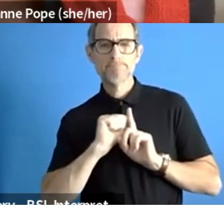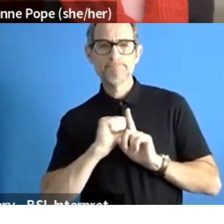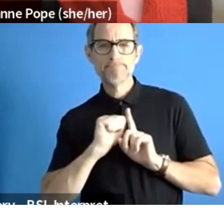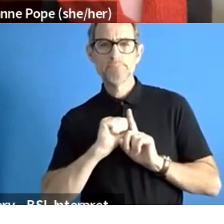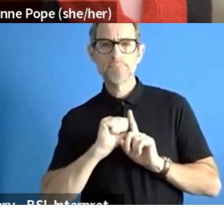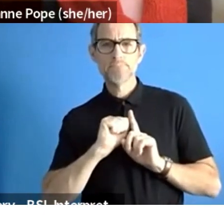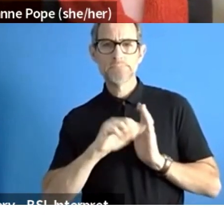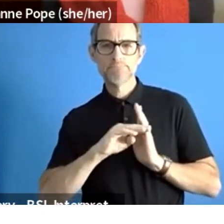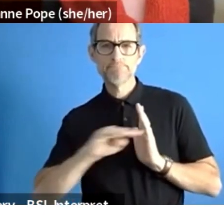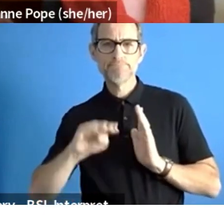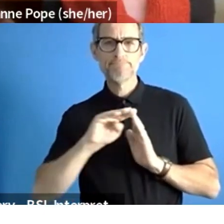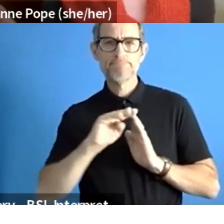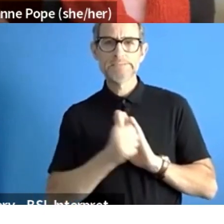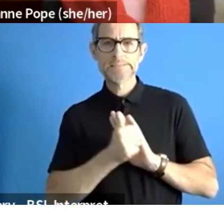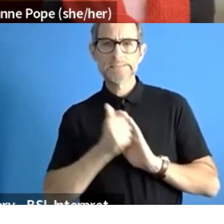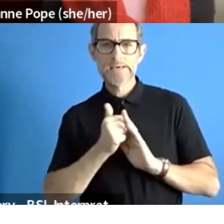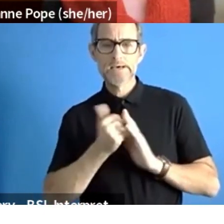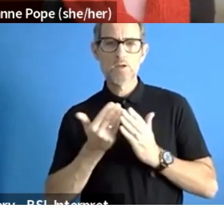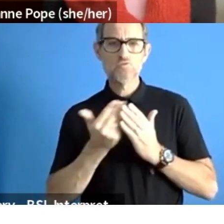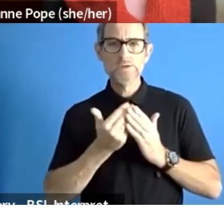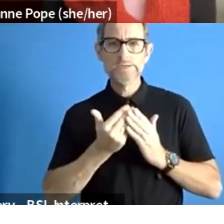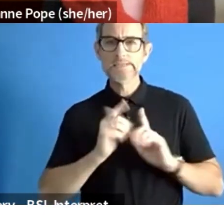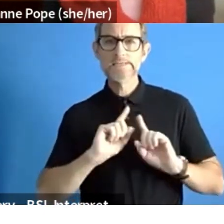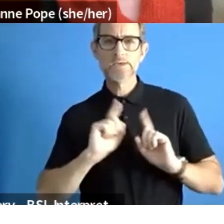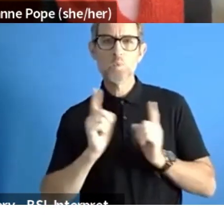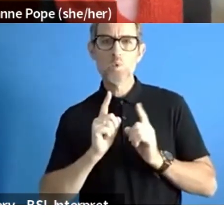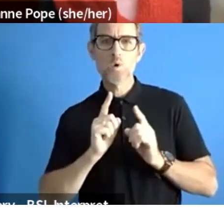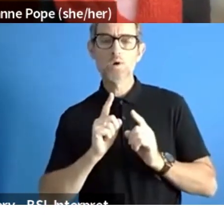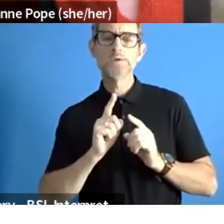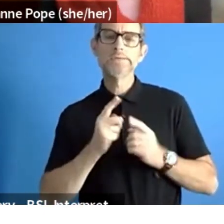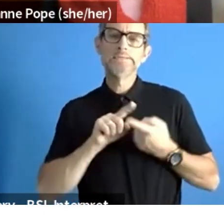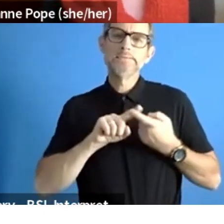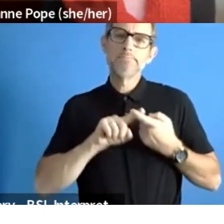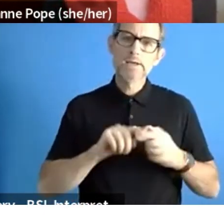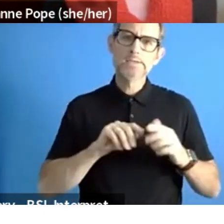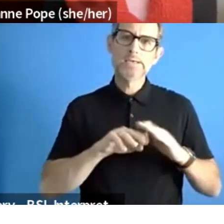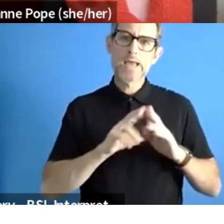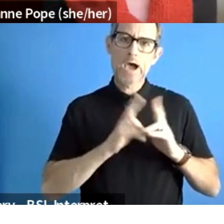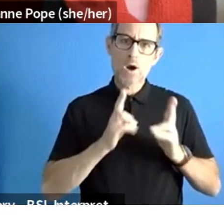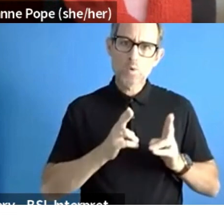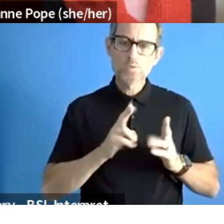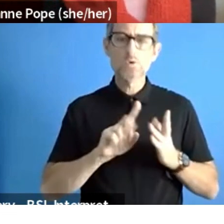It depends on whether you're developing in house or if you have a third party who is